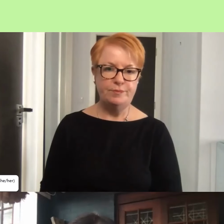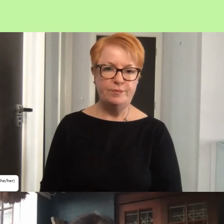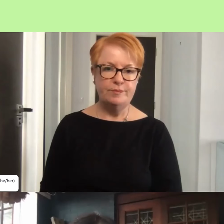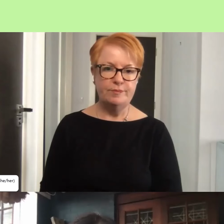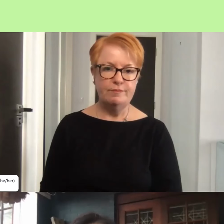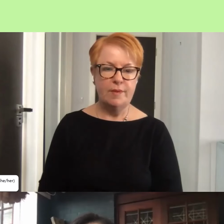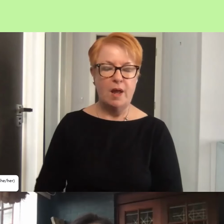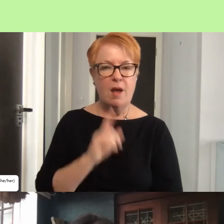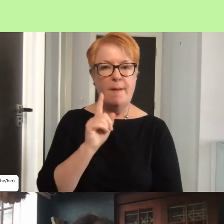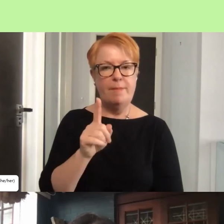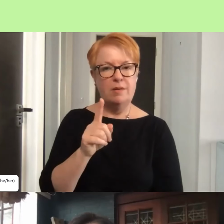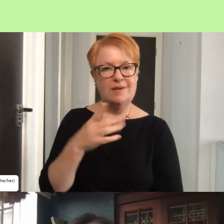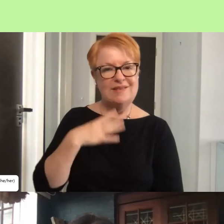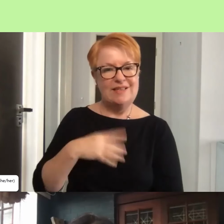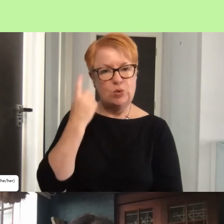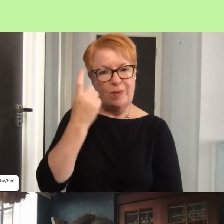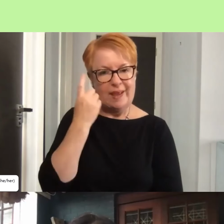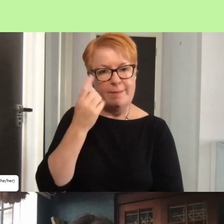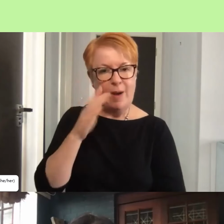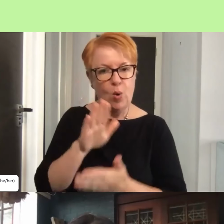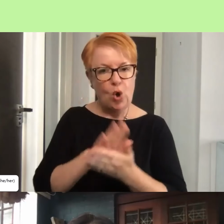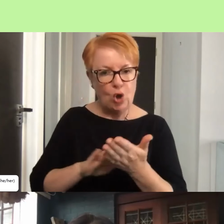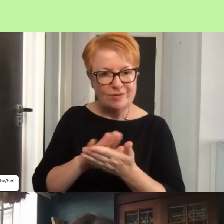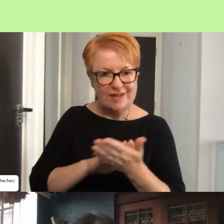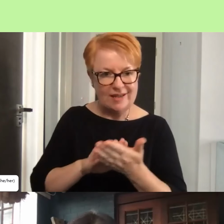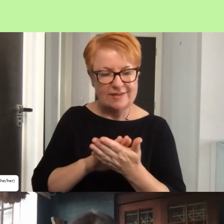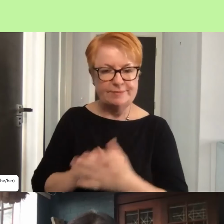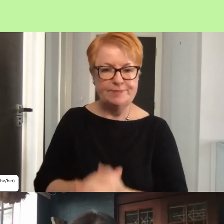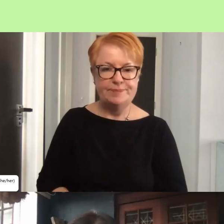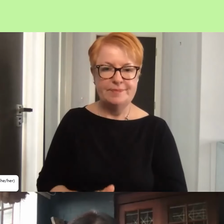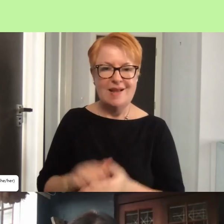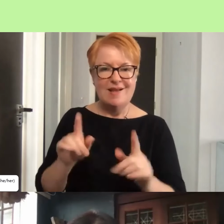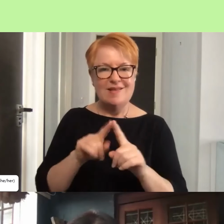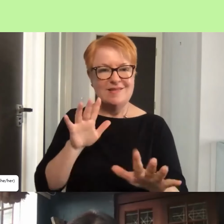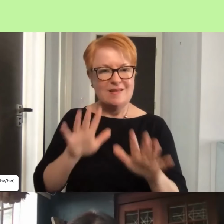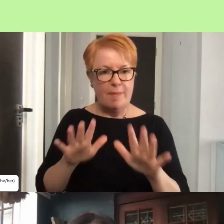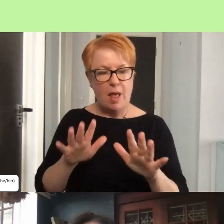And it is similar to different versions of the art worlds, you know,